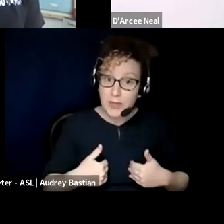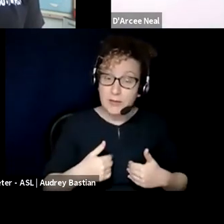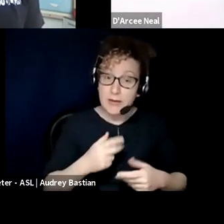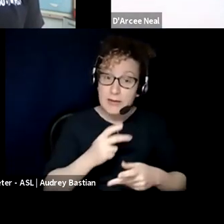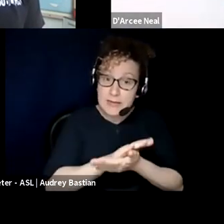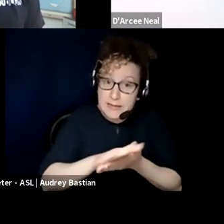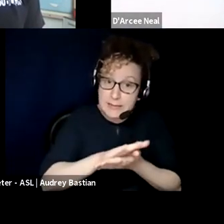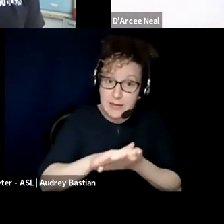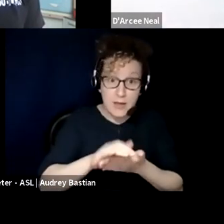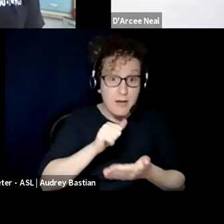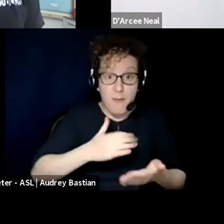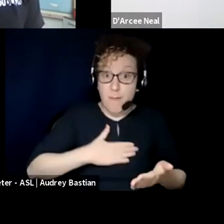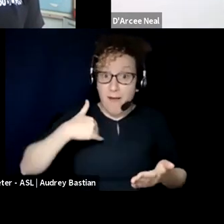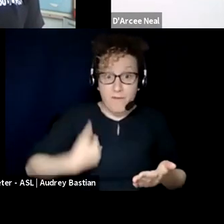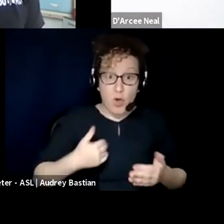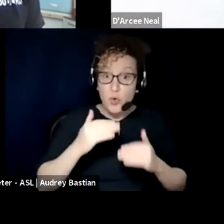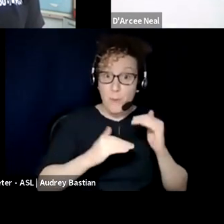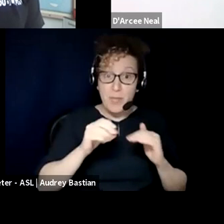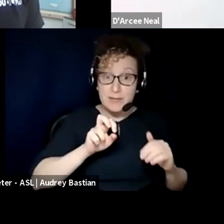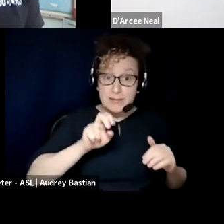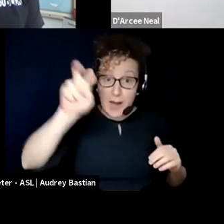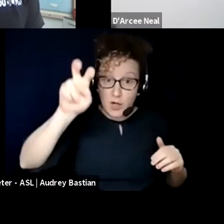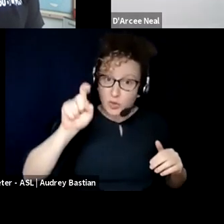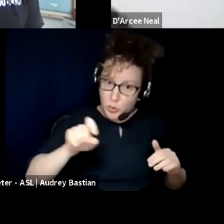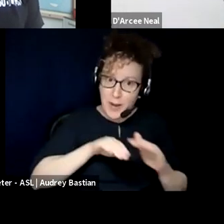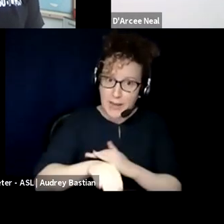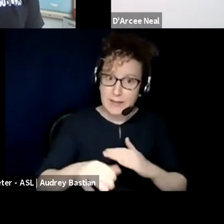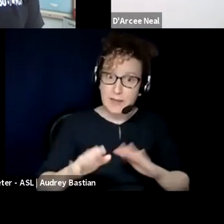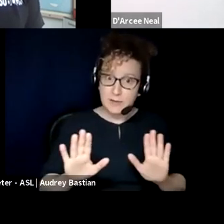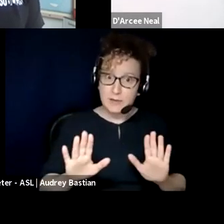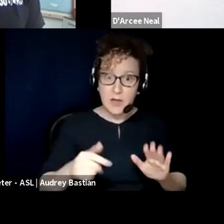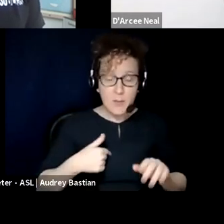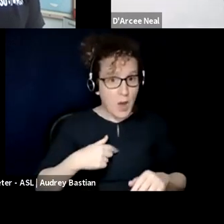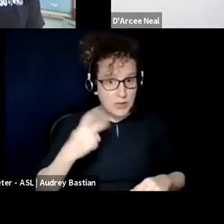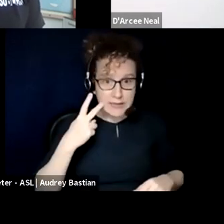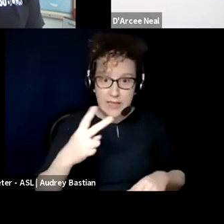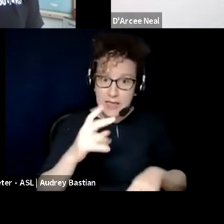is not my fault that you build stairs whether there should be access, but I will see this Basilica